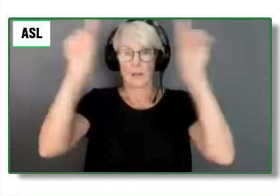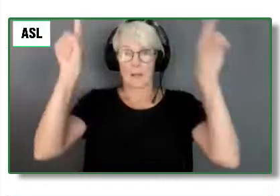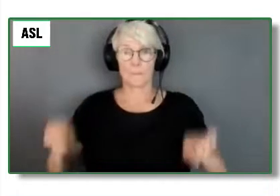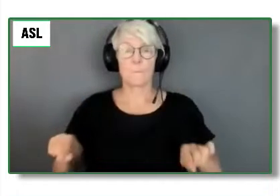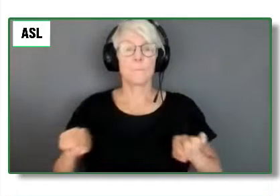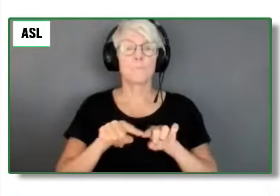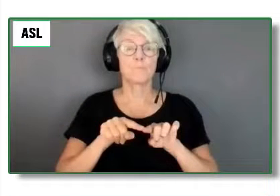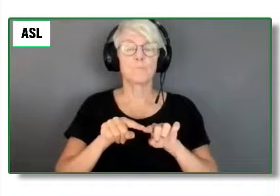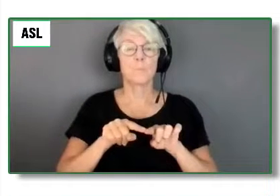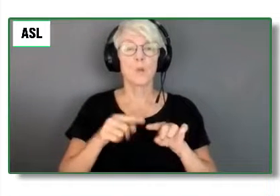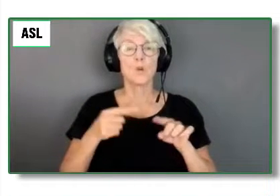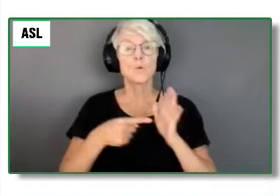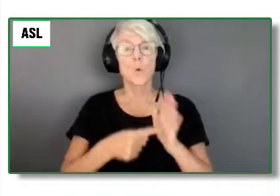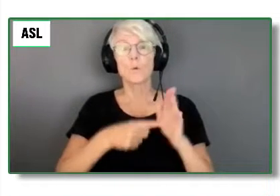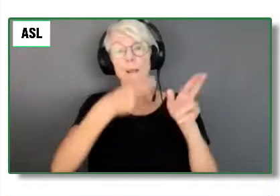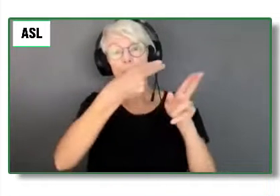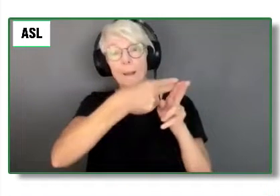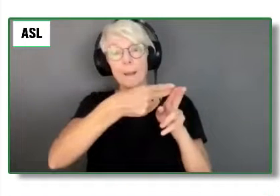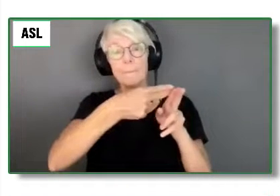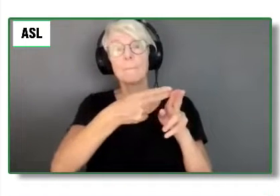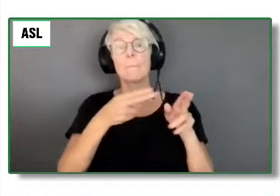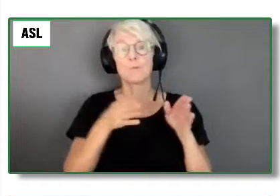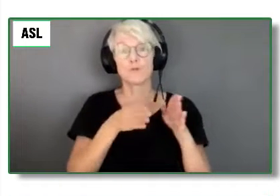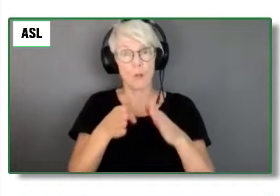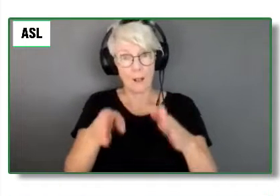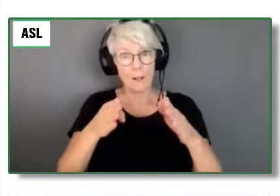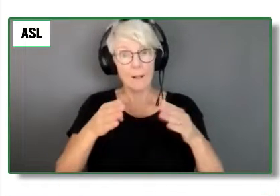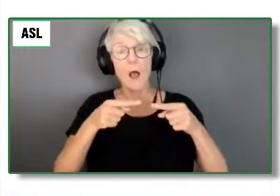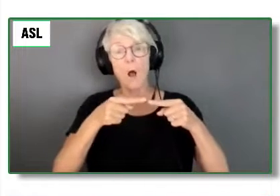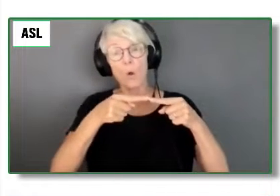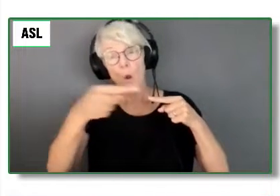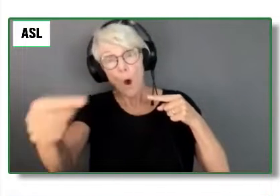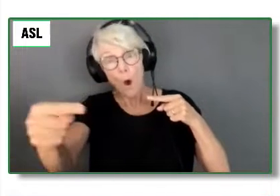name, gives the length, and then talks about the accessible features of cross